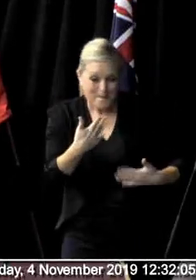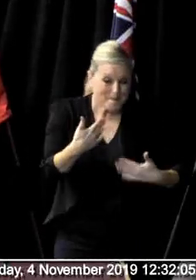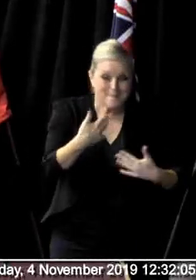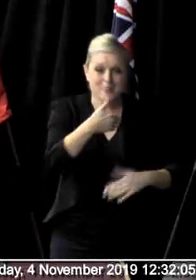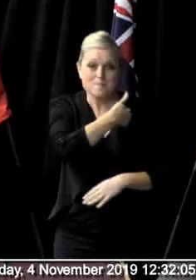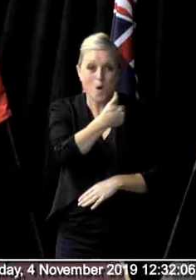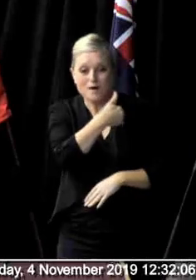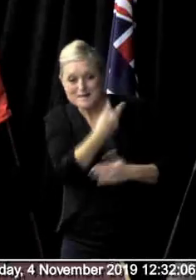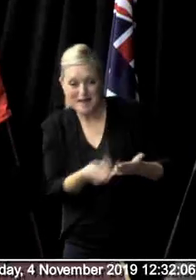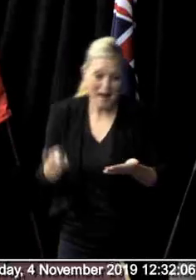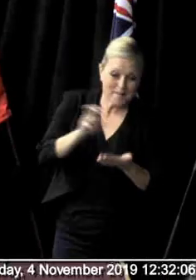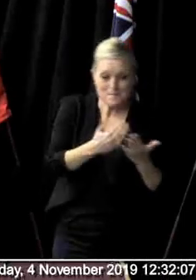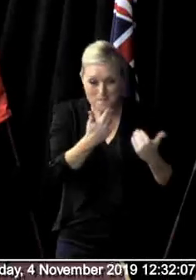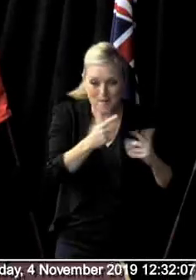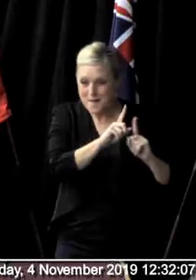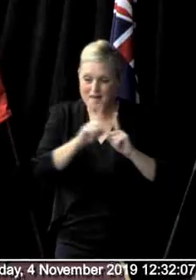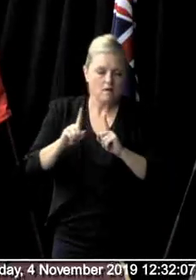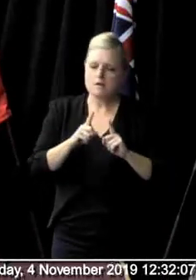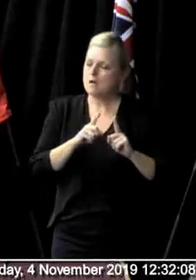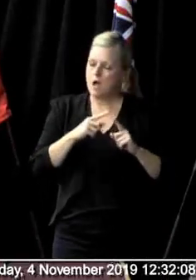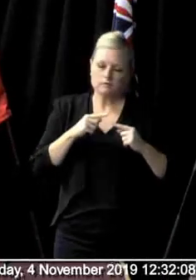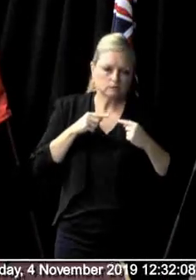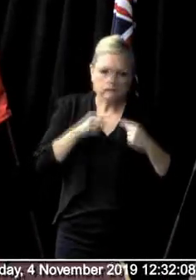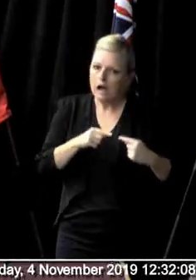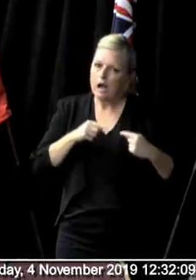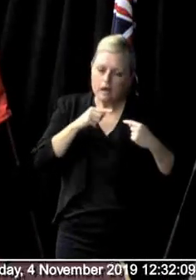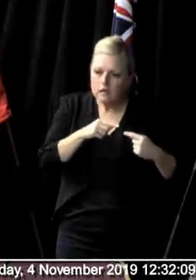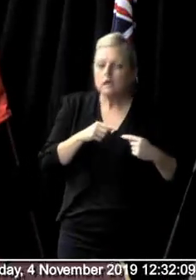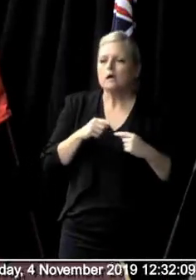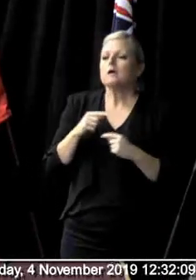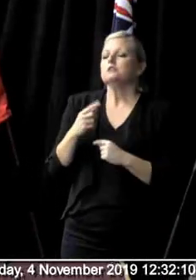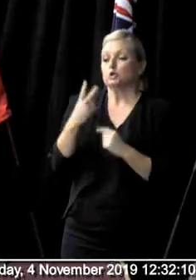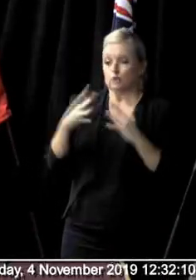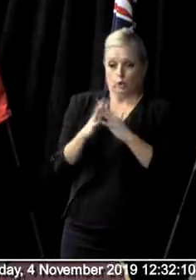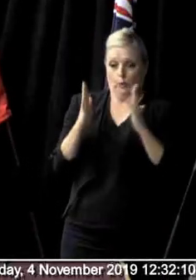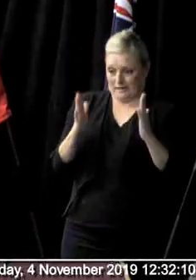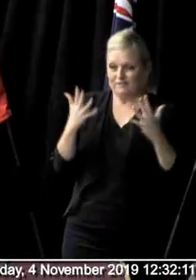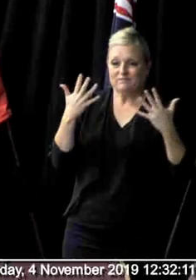We spent the next week in recovery mode, trying to get her to the point